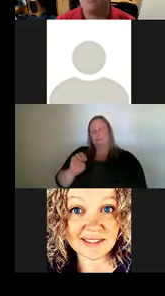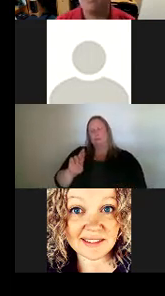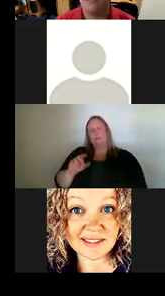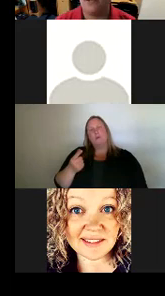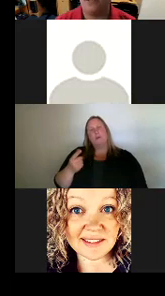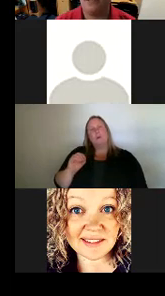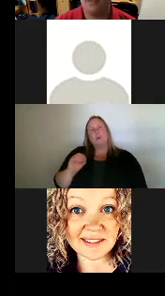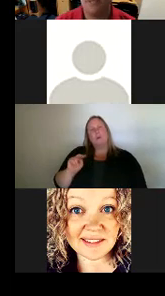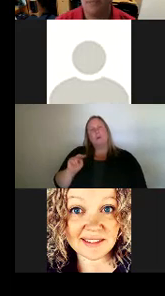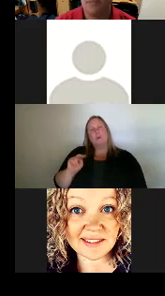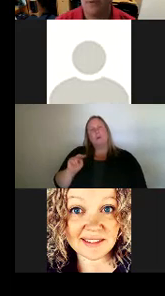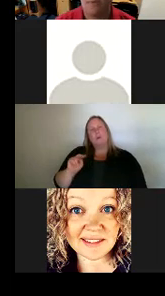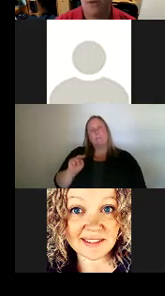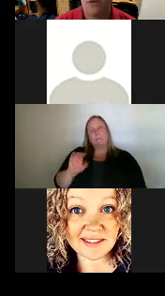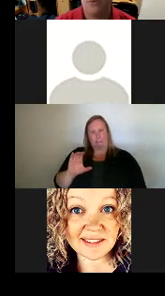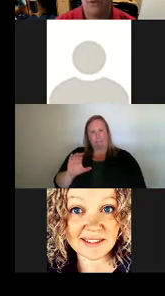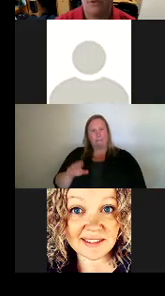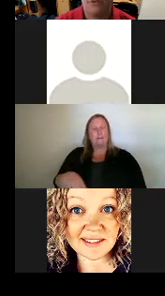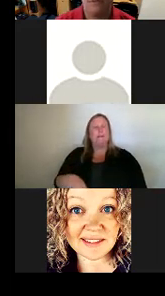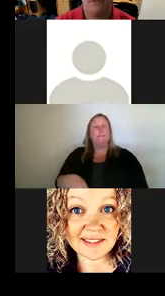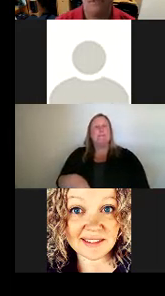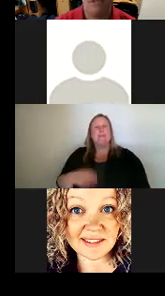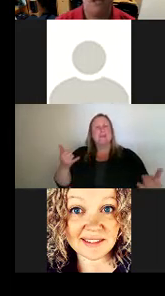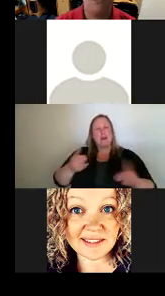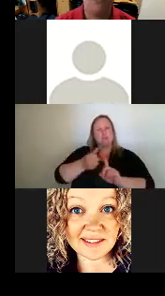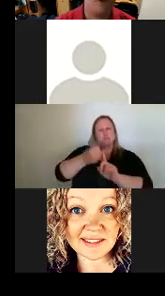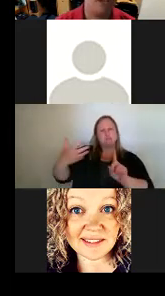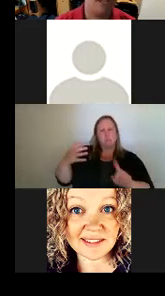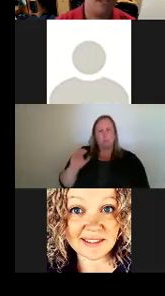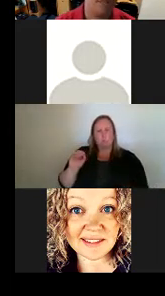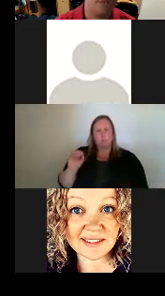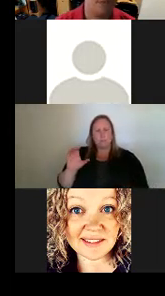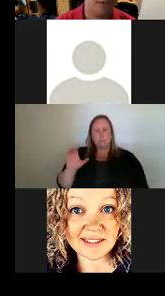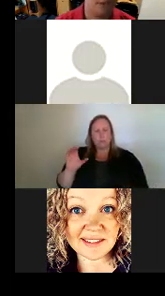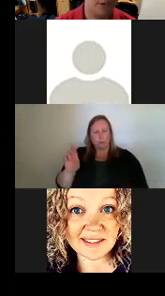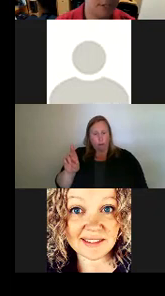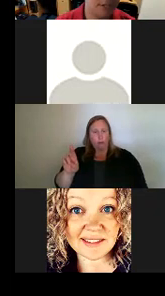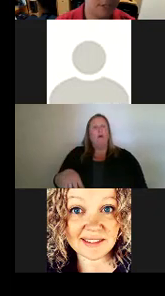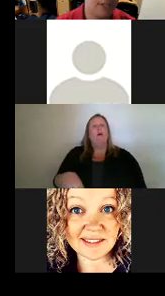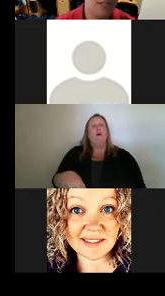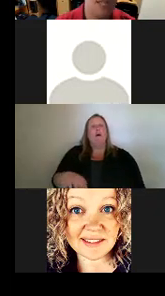NOW, LET'S TALK A LITTLE BIT DEEPER ABOUT OCR. OCR IS OPTICAL CHARACTER RECOGNITION.